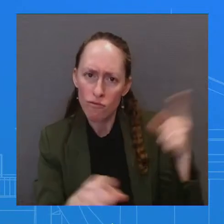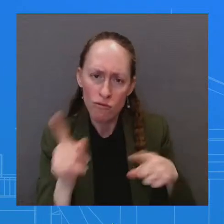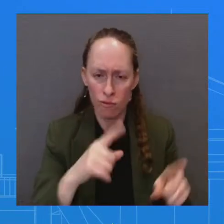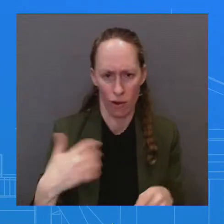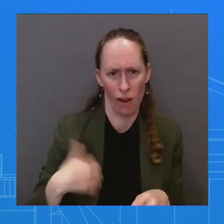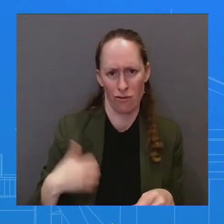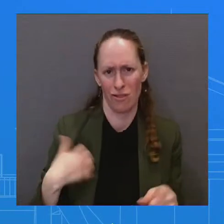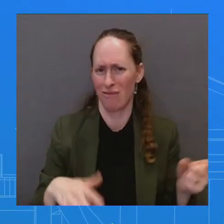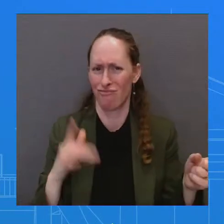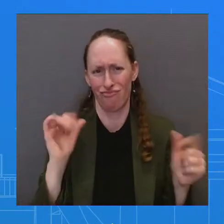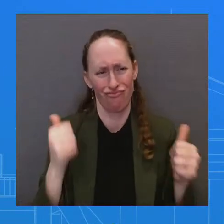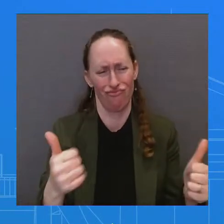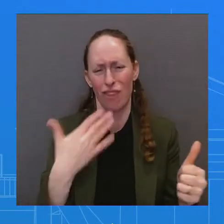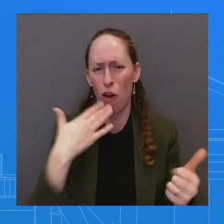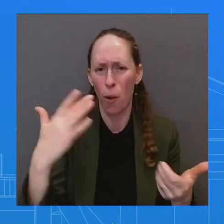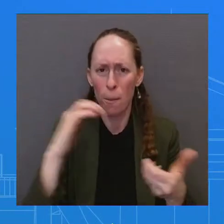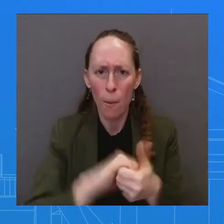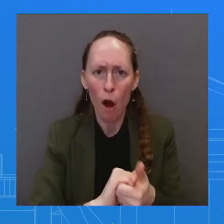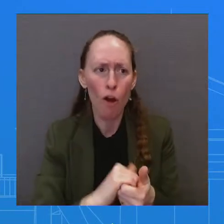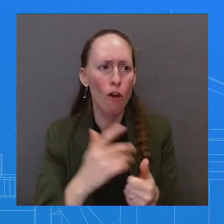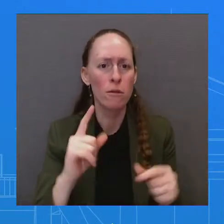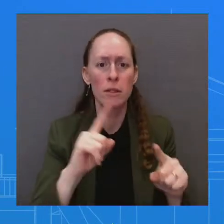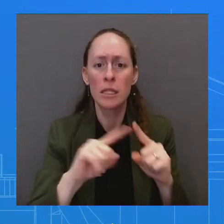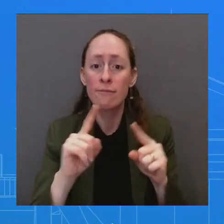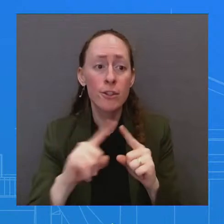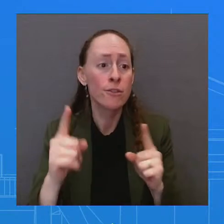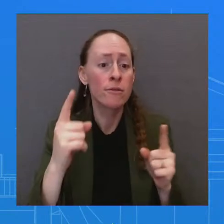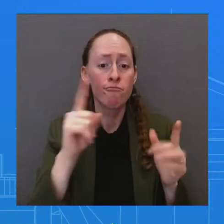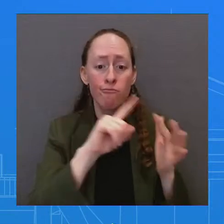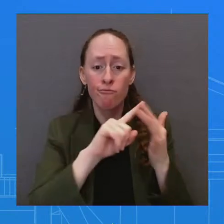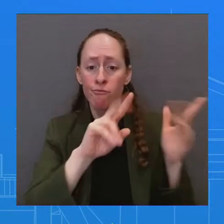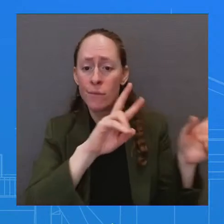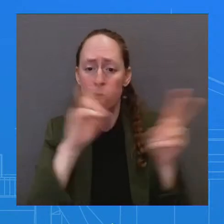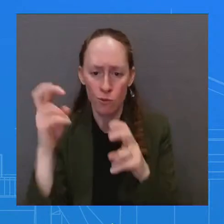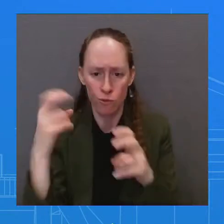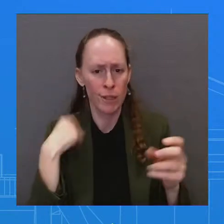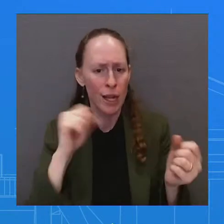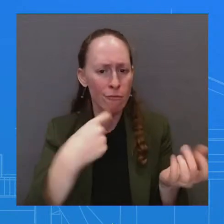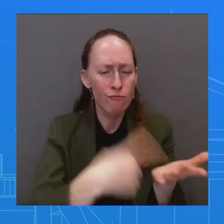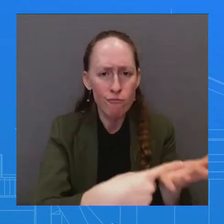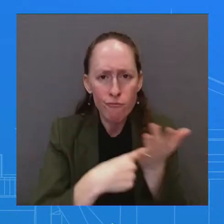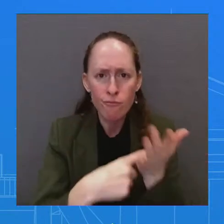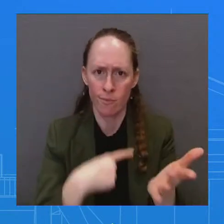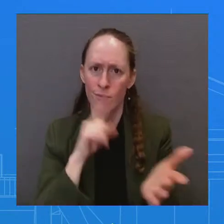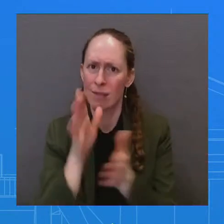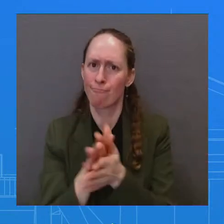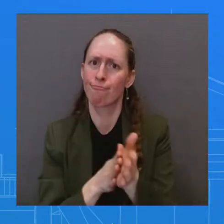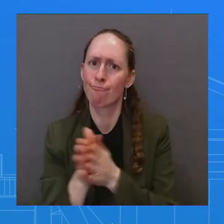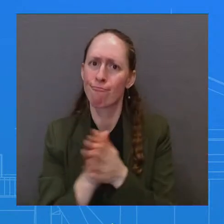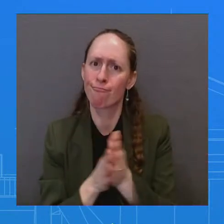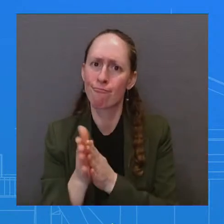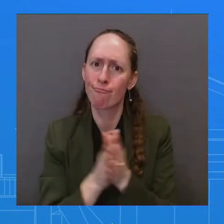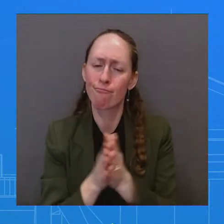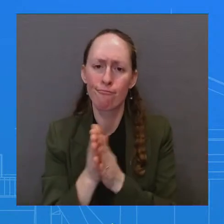And so, we're looking forward to obviously hearing what the president-elect's ideas are and where he wants to go on policy issues and making sure that we have a chance